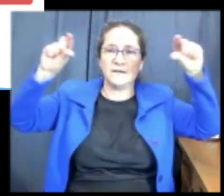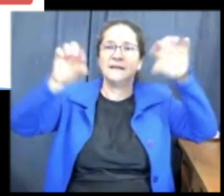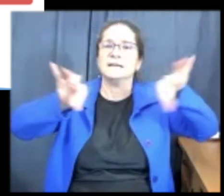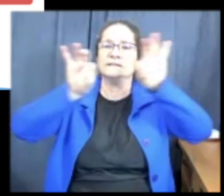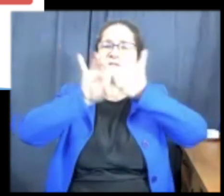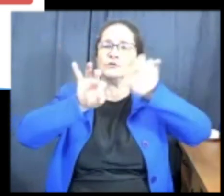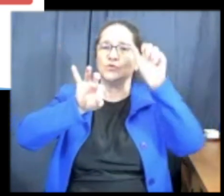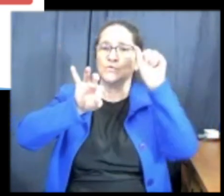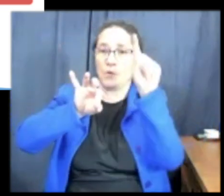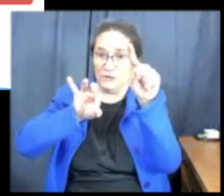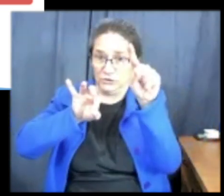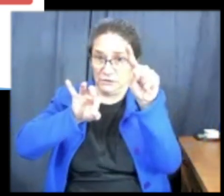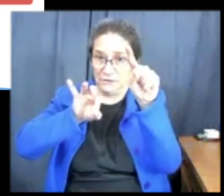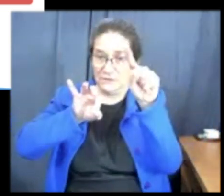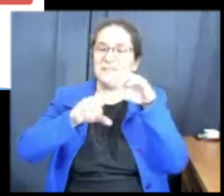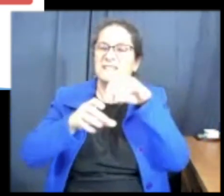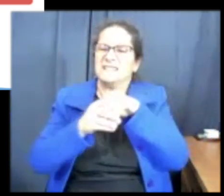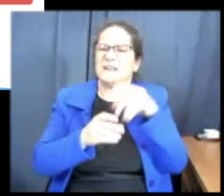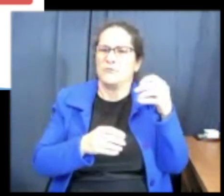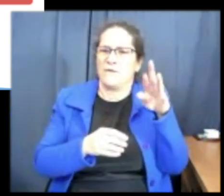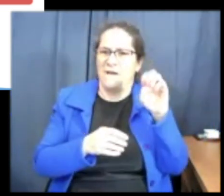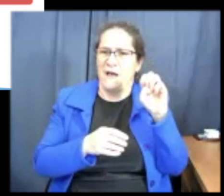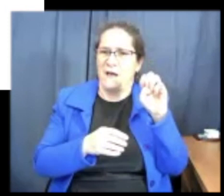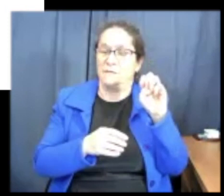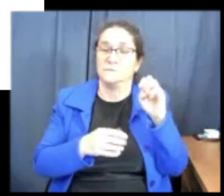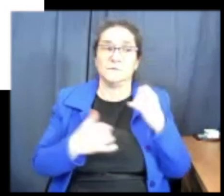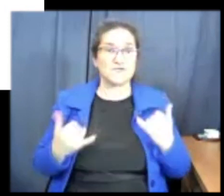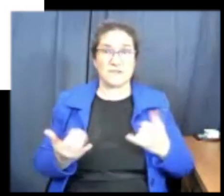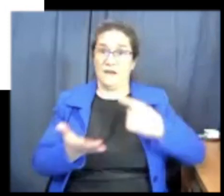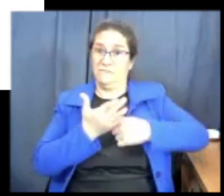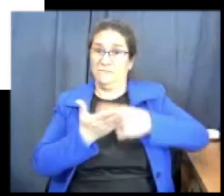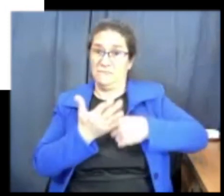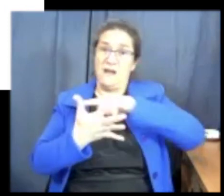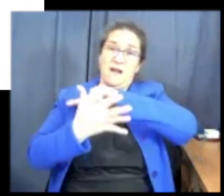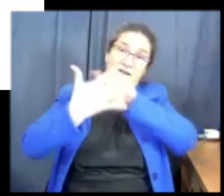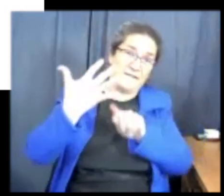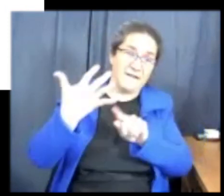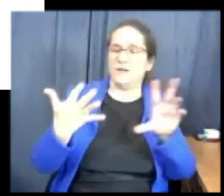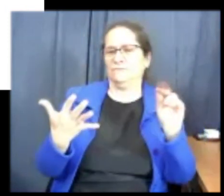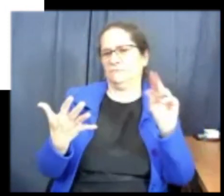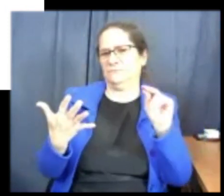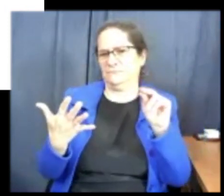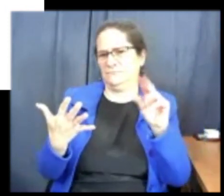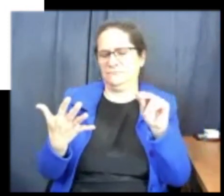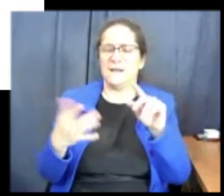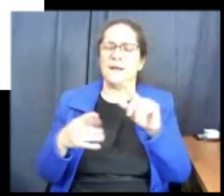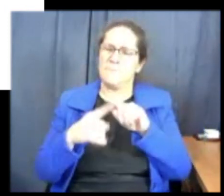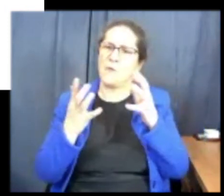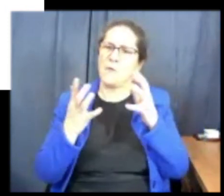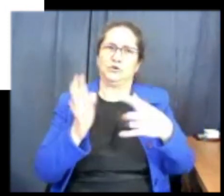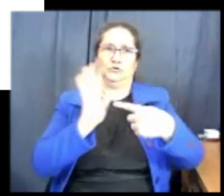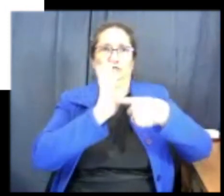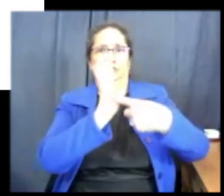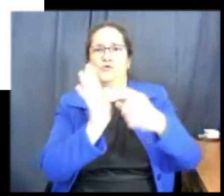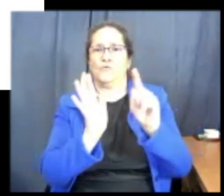and so we're not going to focus on all five essential questions today but I did want to point them out because they are important for you guys